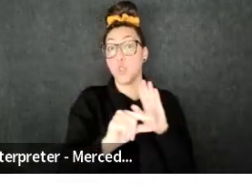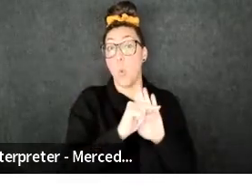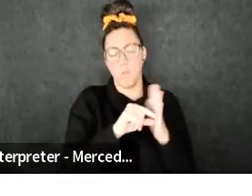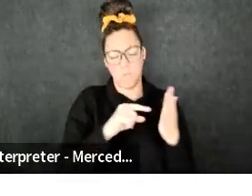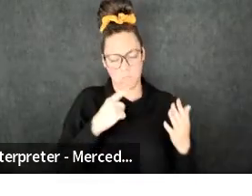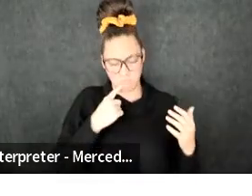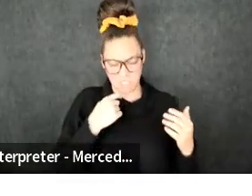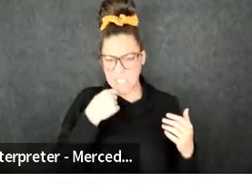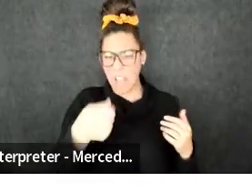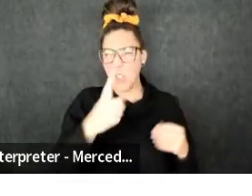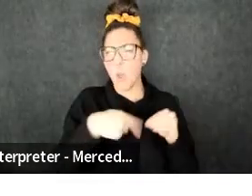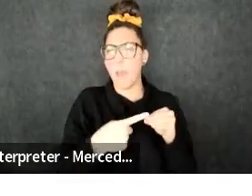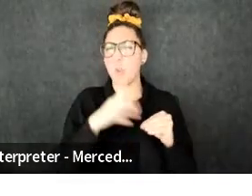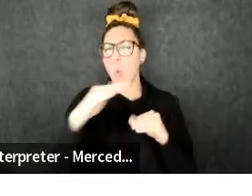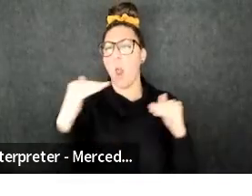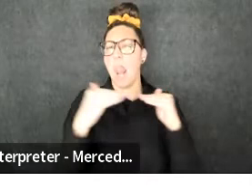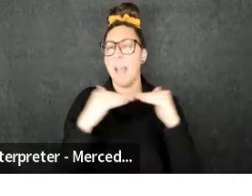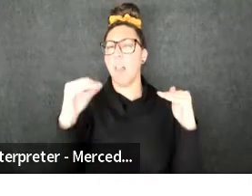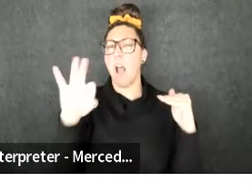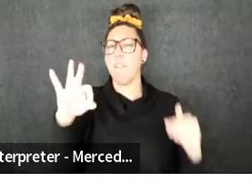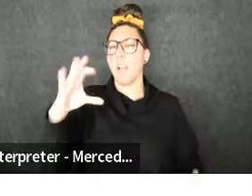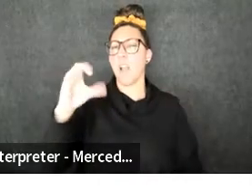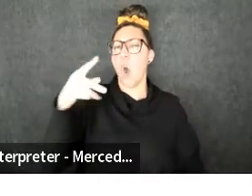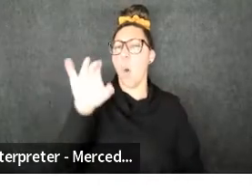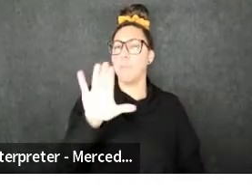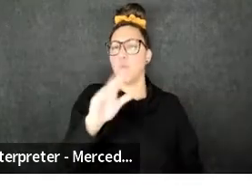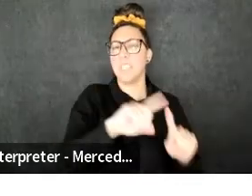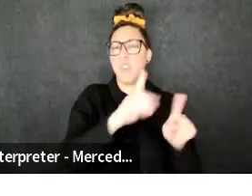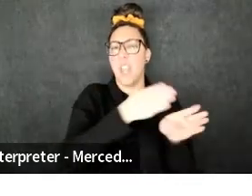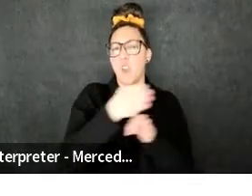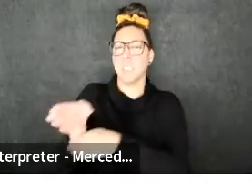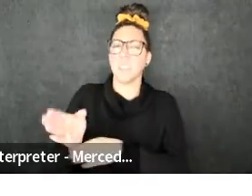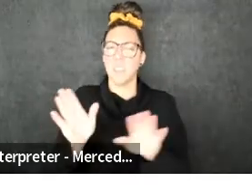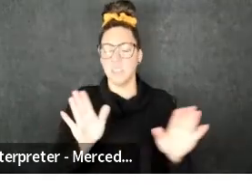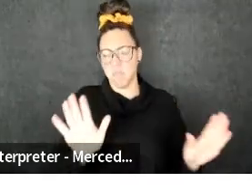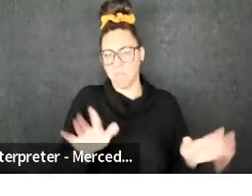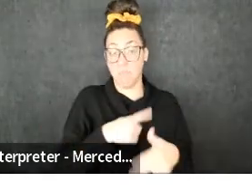in each of the areas where your score is, why you expect your phone to be? And does you expect them to be higher?